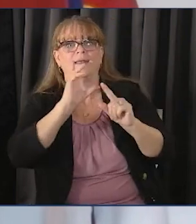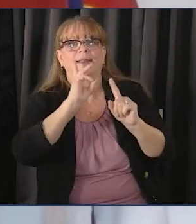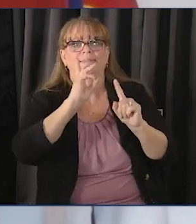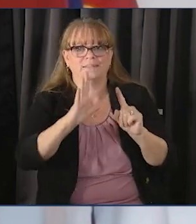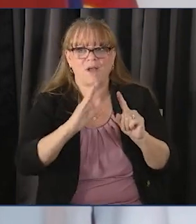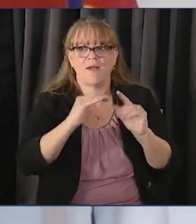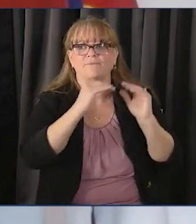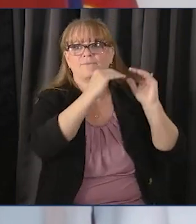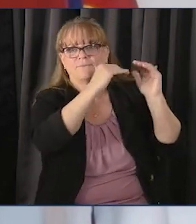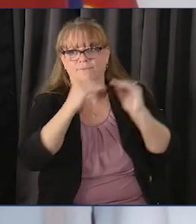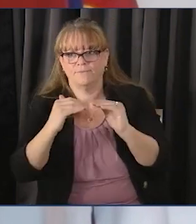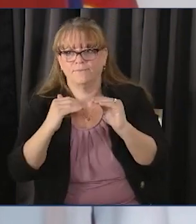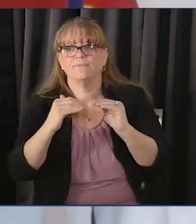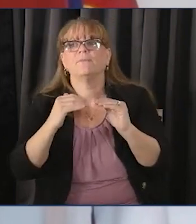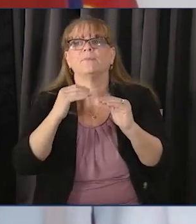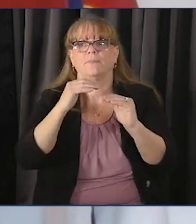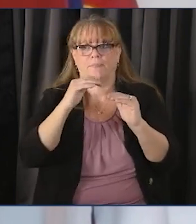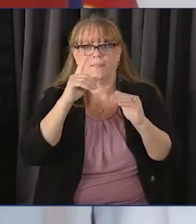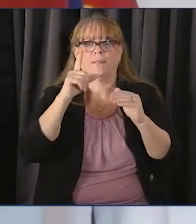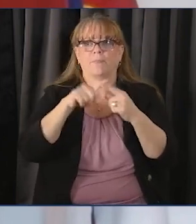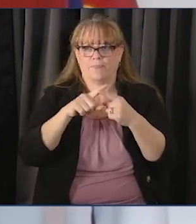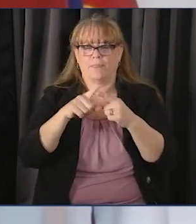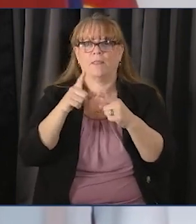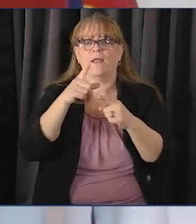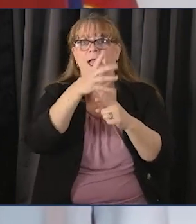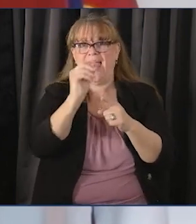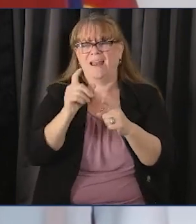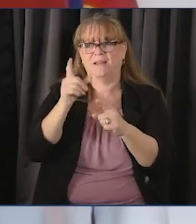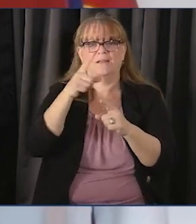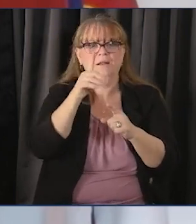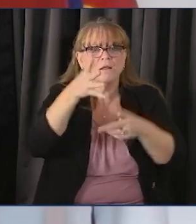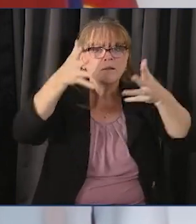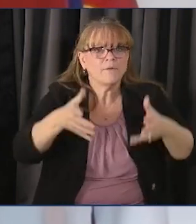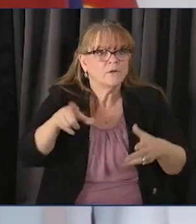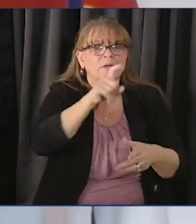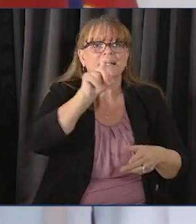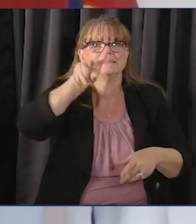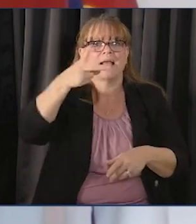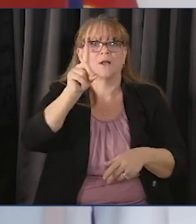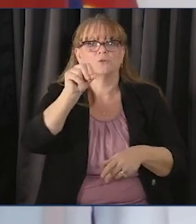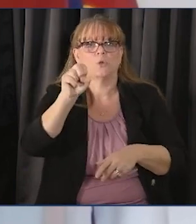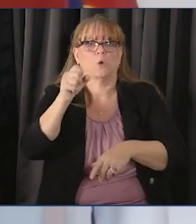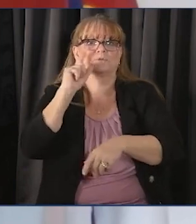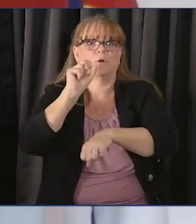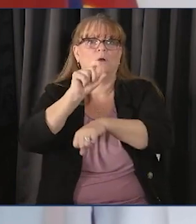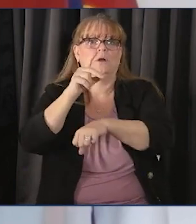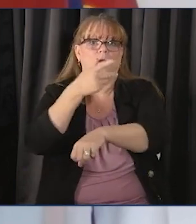With all of the changing kind of vaccine shipment news, we've gotten some concern about whether